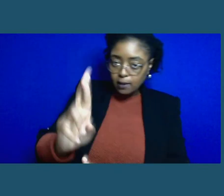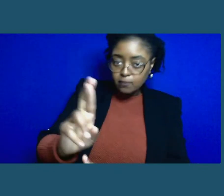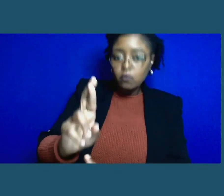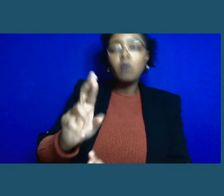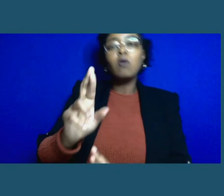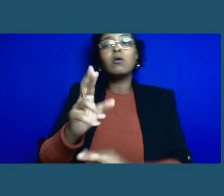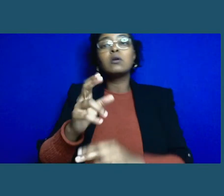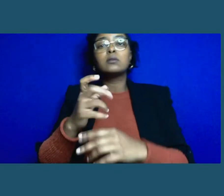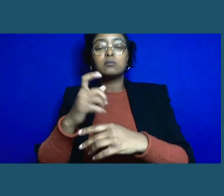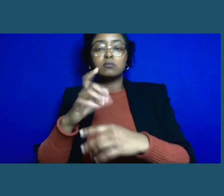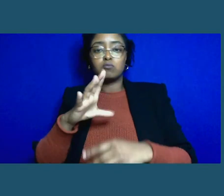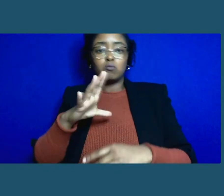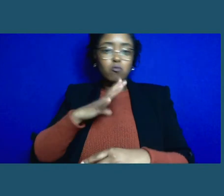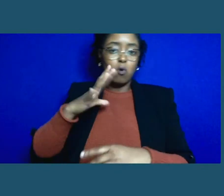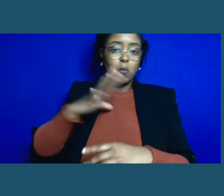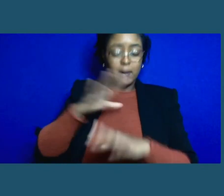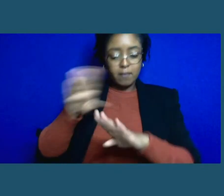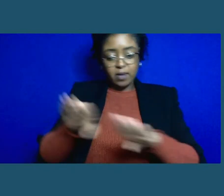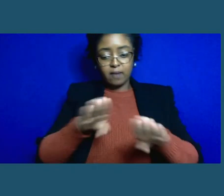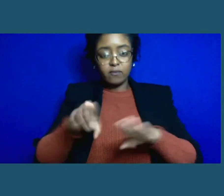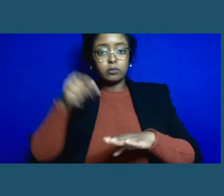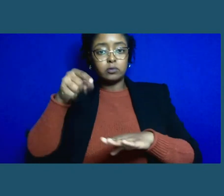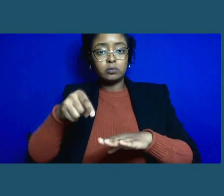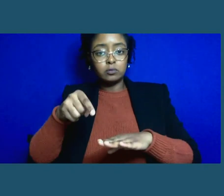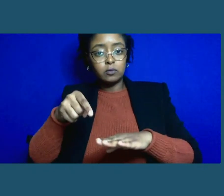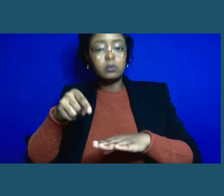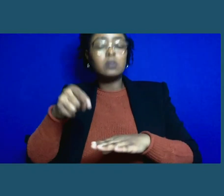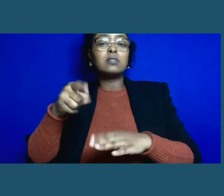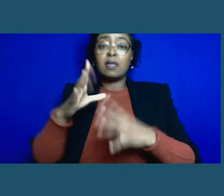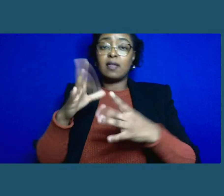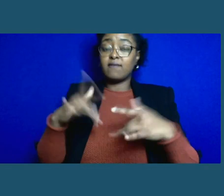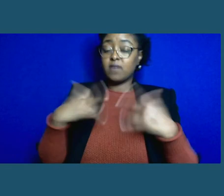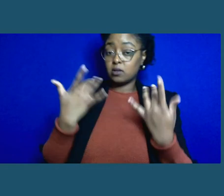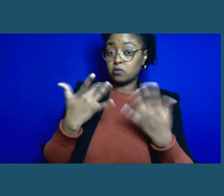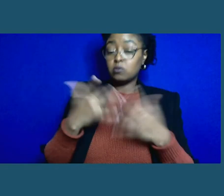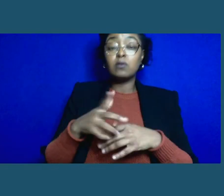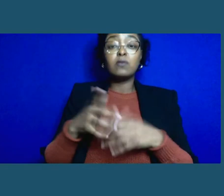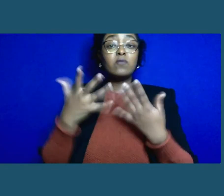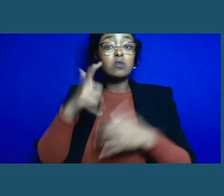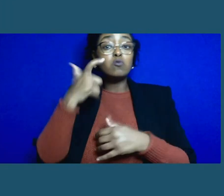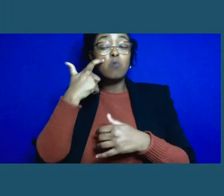maintaining proper decorum.